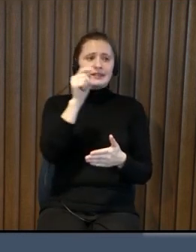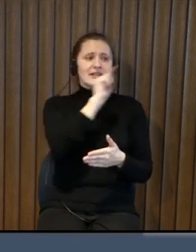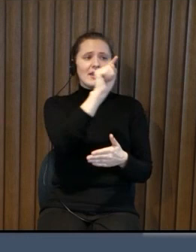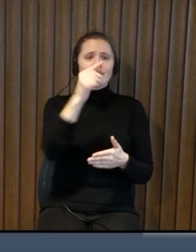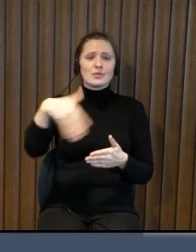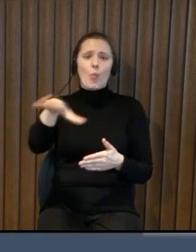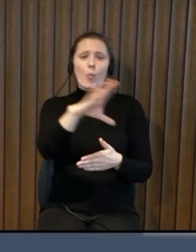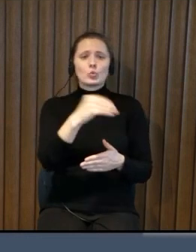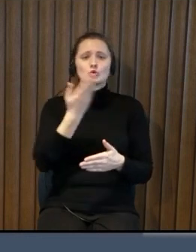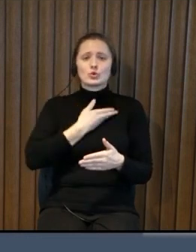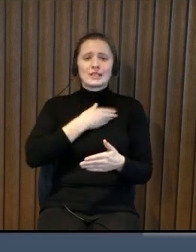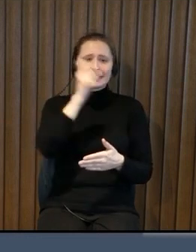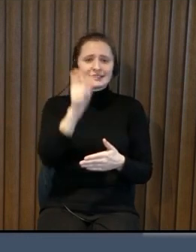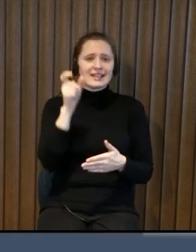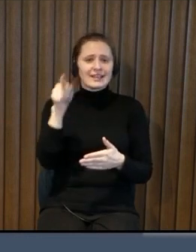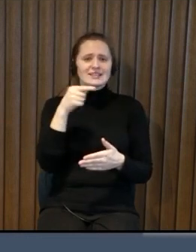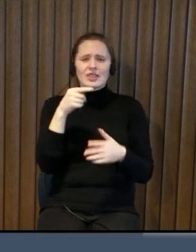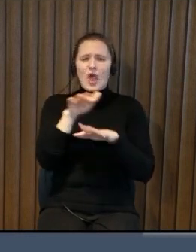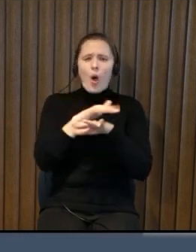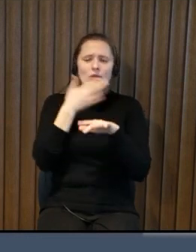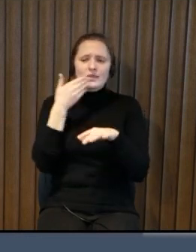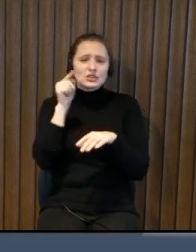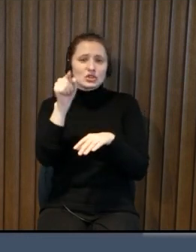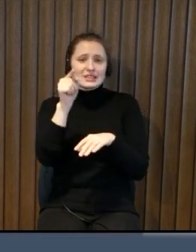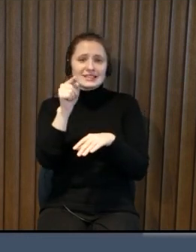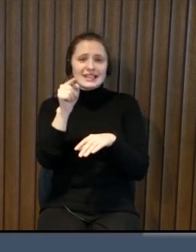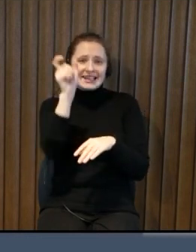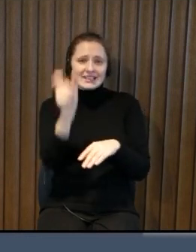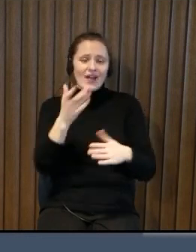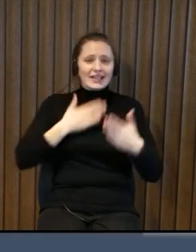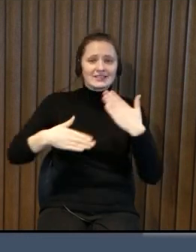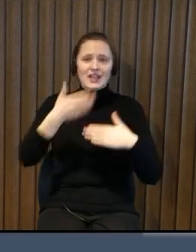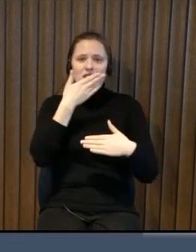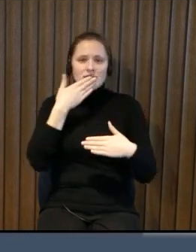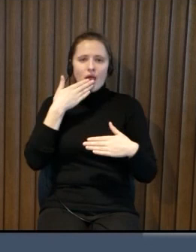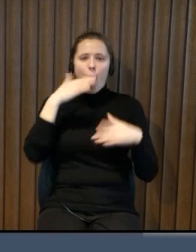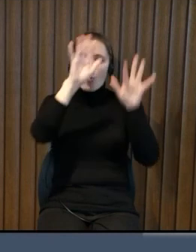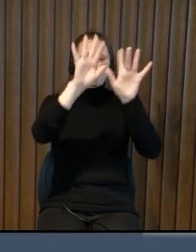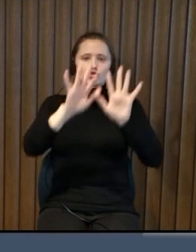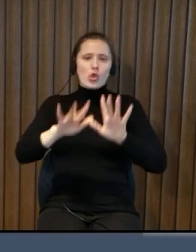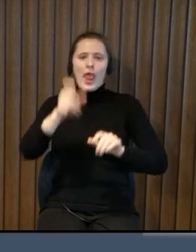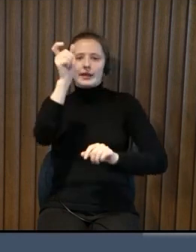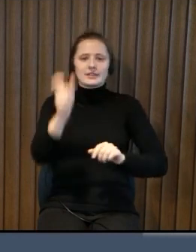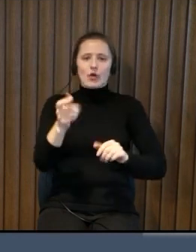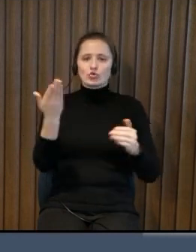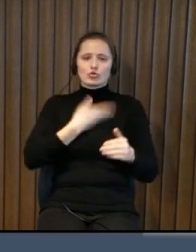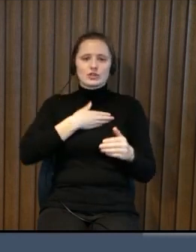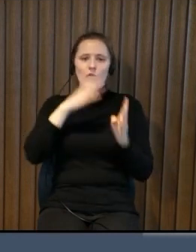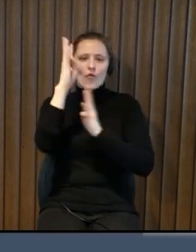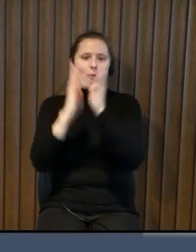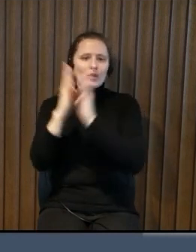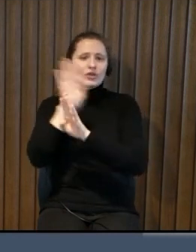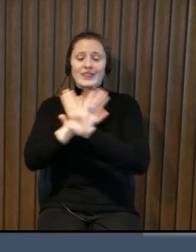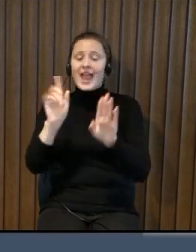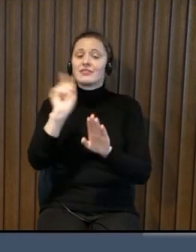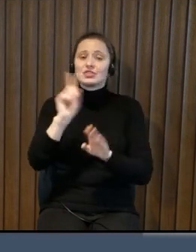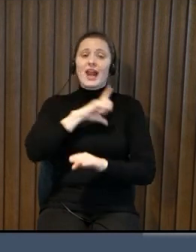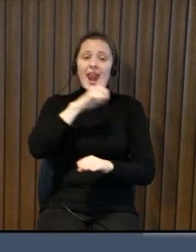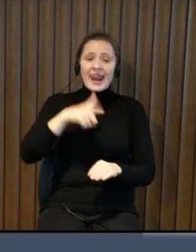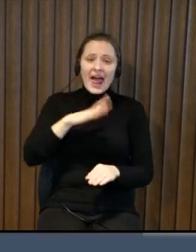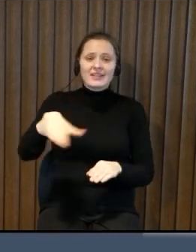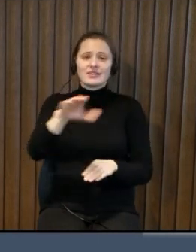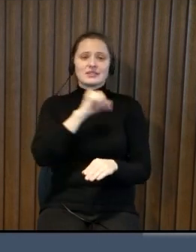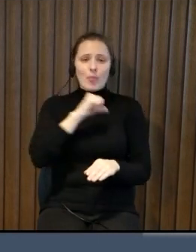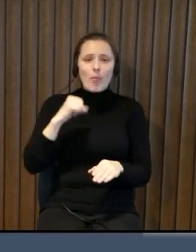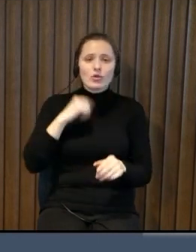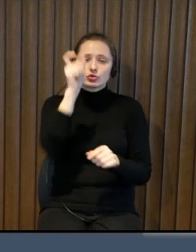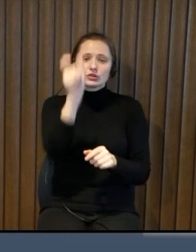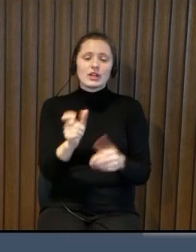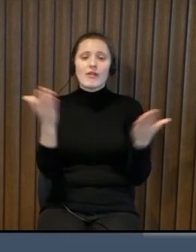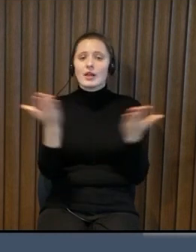that we are different those people are our people um this is not some alien who